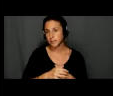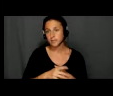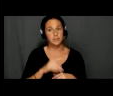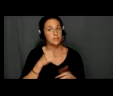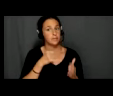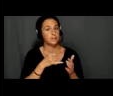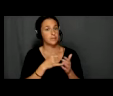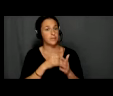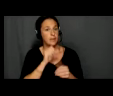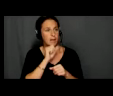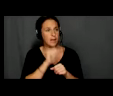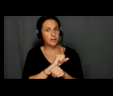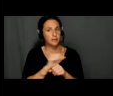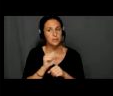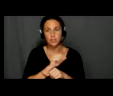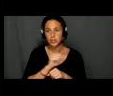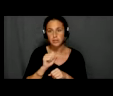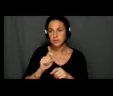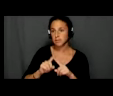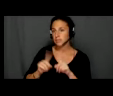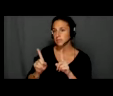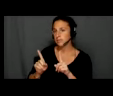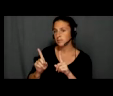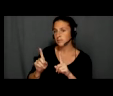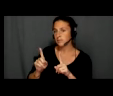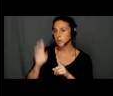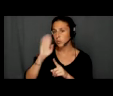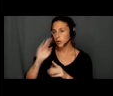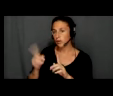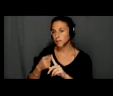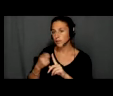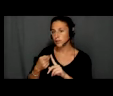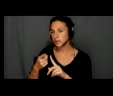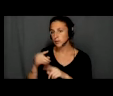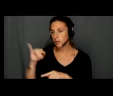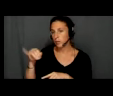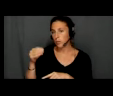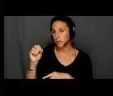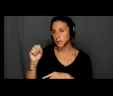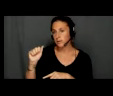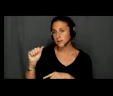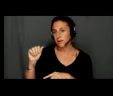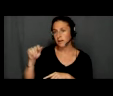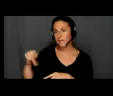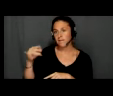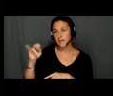Oh, sorry, it's actually Josefino first.